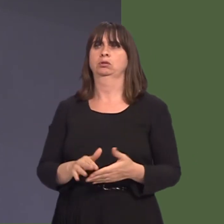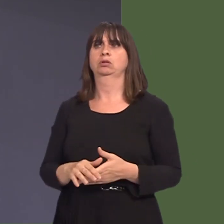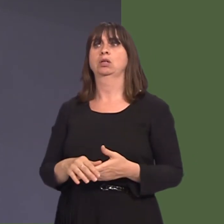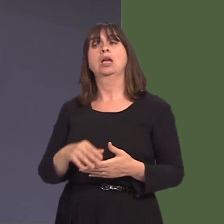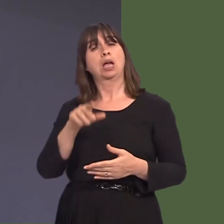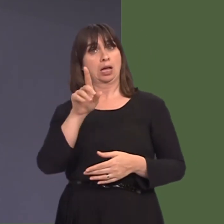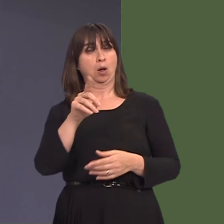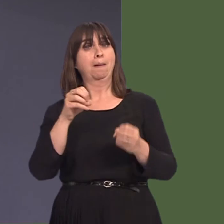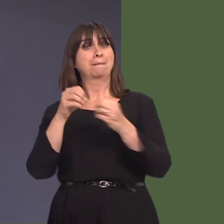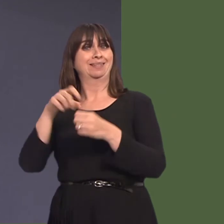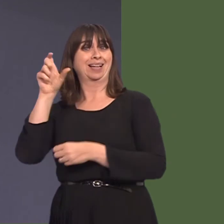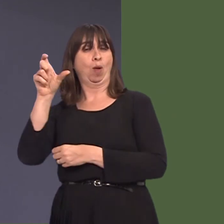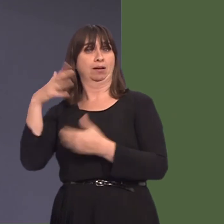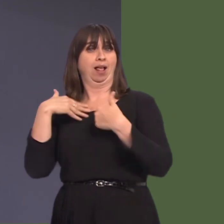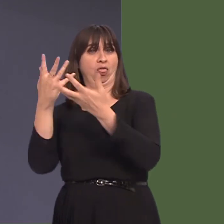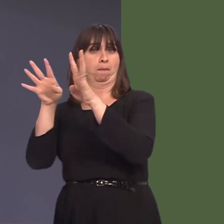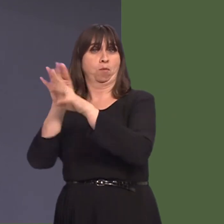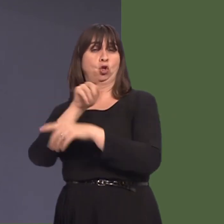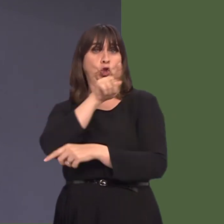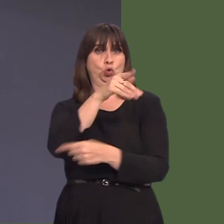Now, Betsi Cadwaladr, of course, is under your Government's direct control, so will